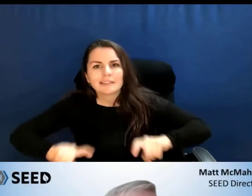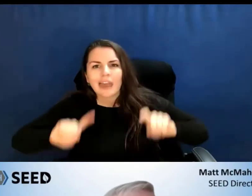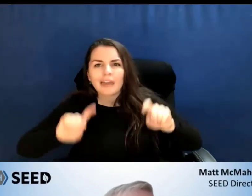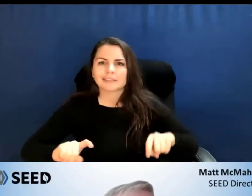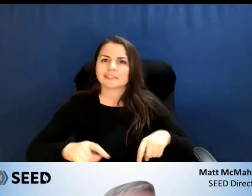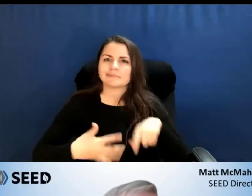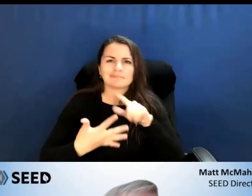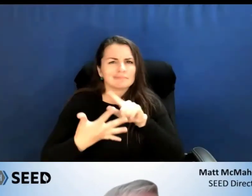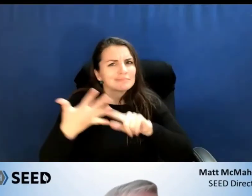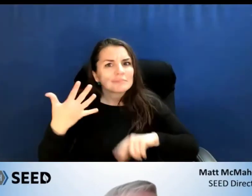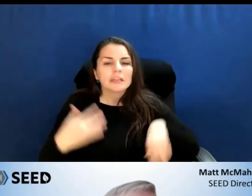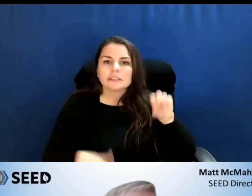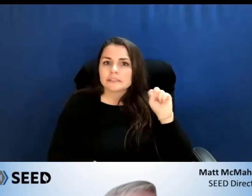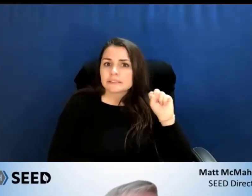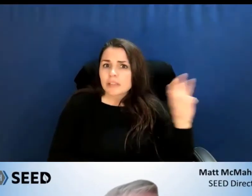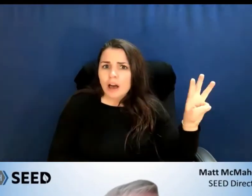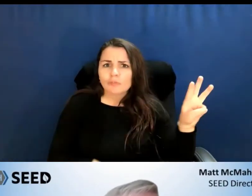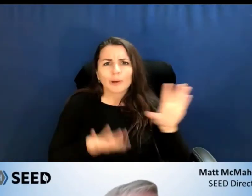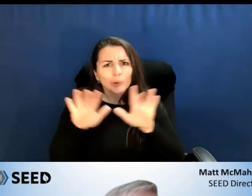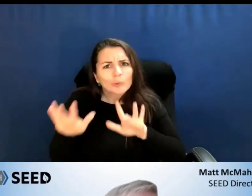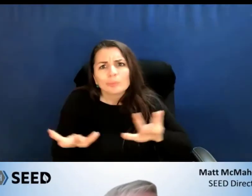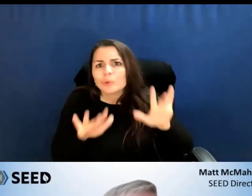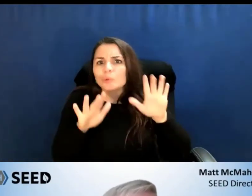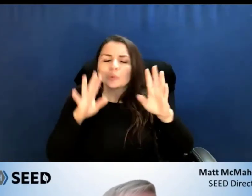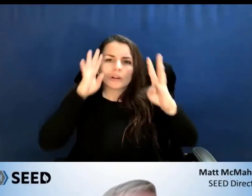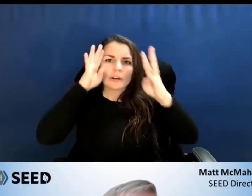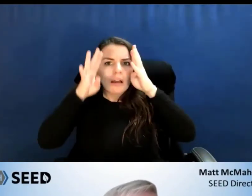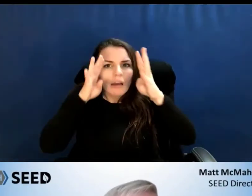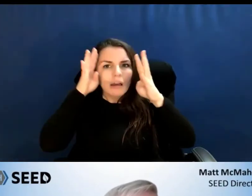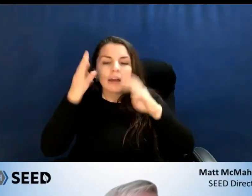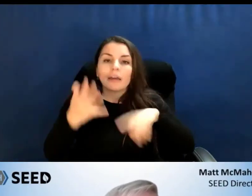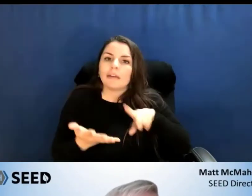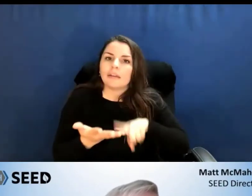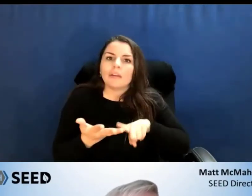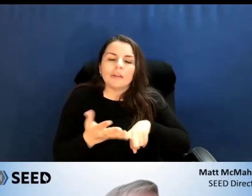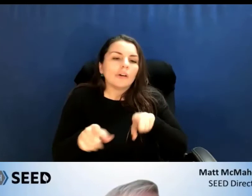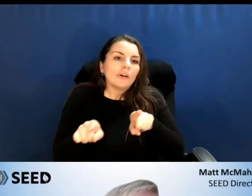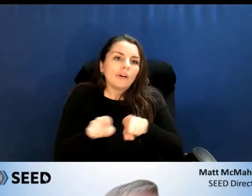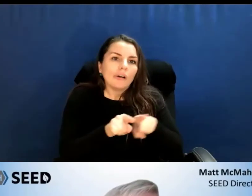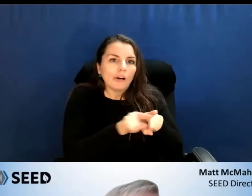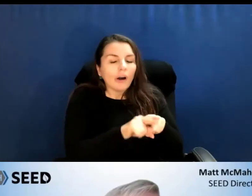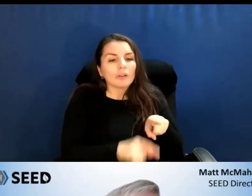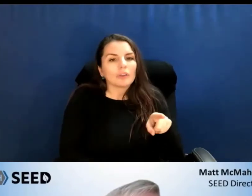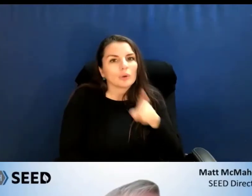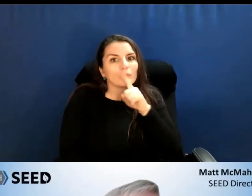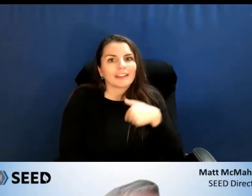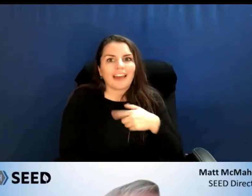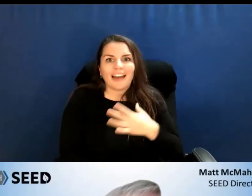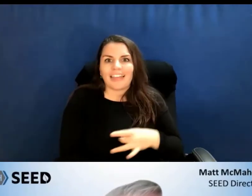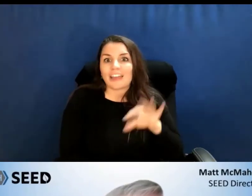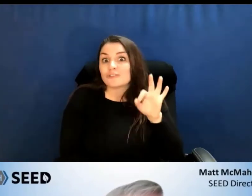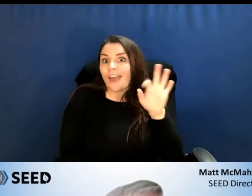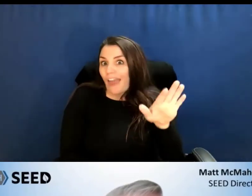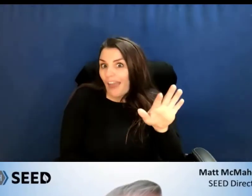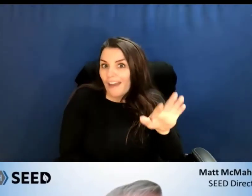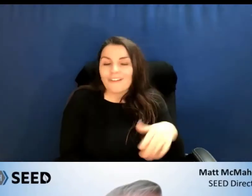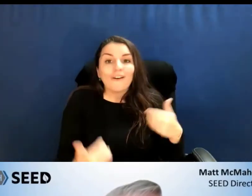There are software solutions. There's even ... The one I always like to point out is, there is a bicycle helmet